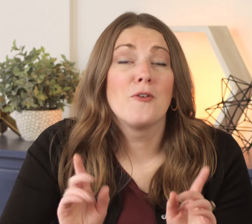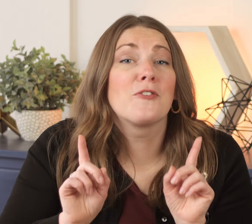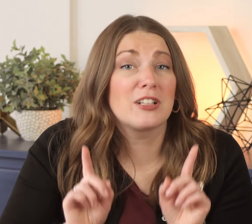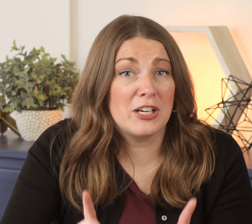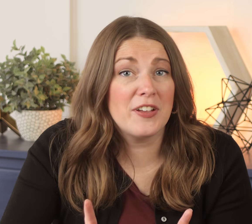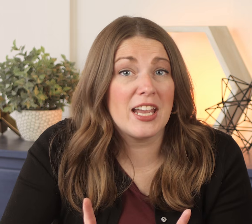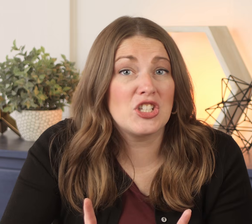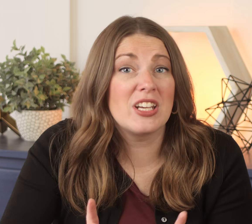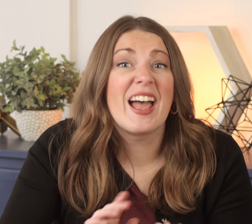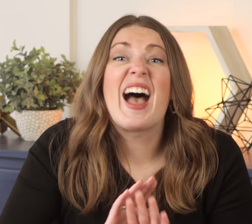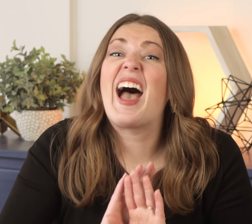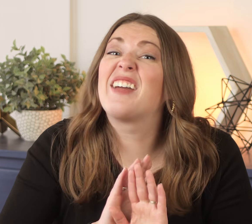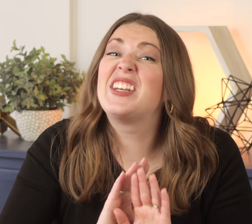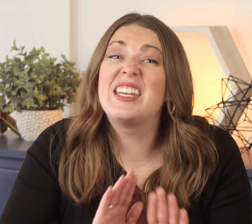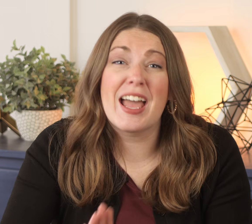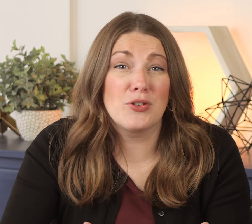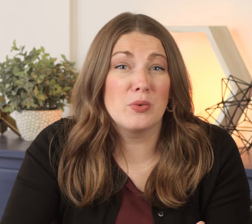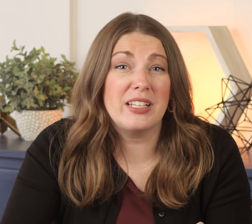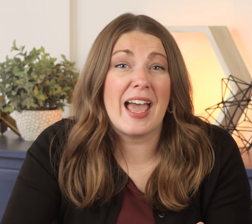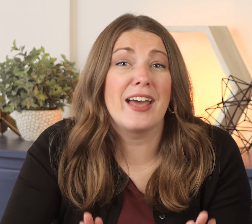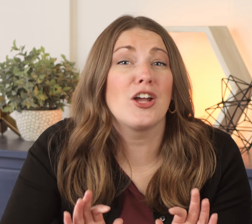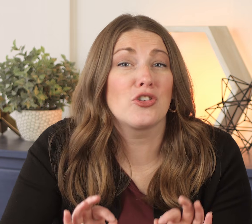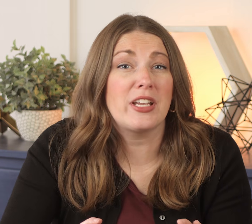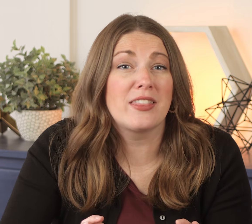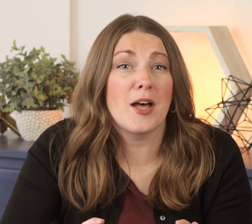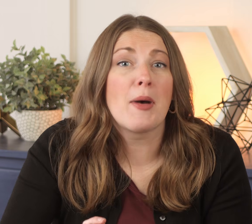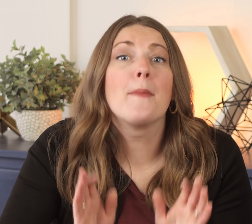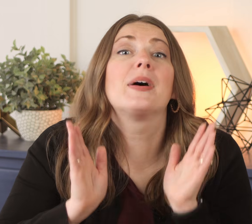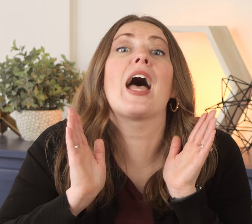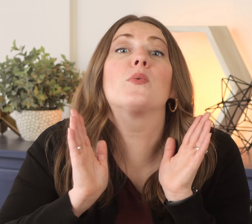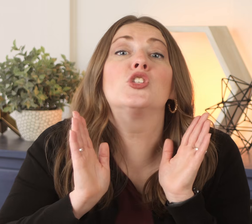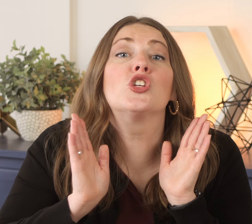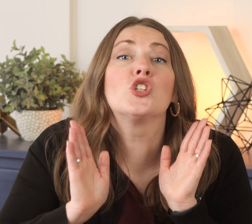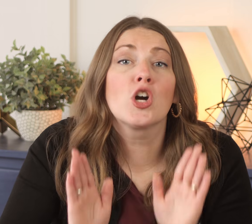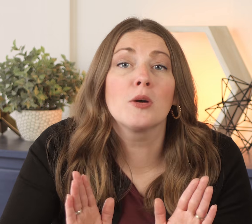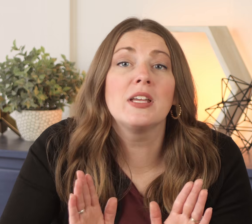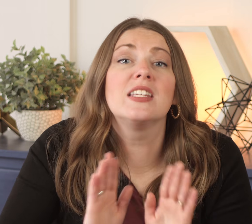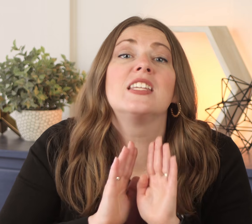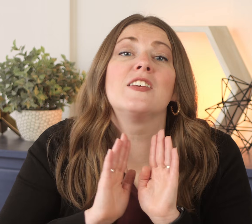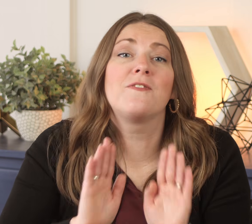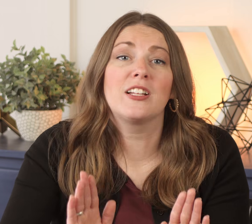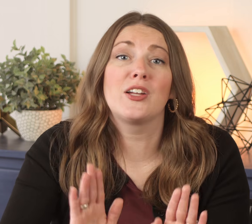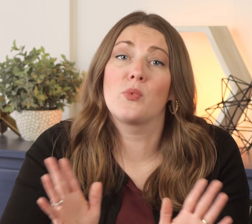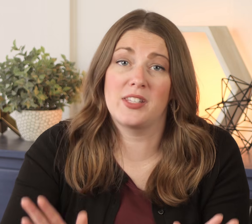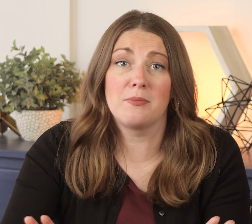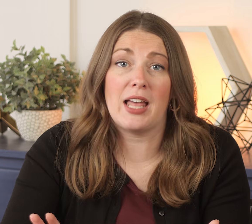for clarification I've never really had a green thumb but I was determined to fill it with some